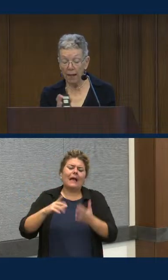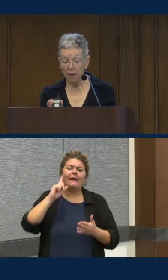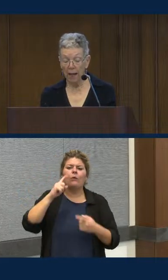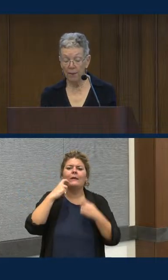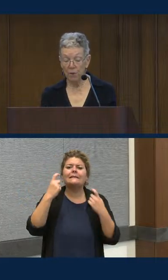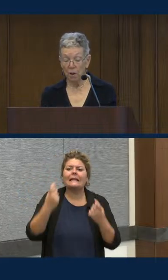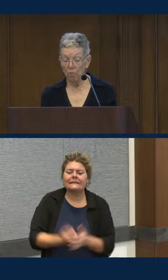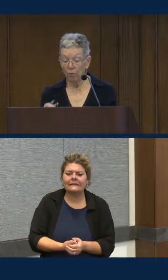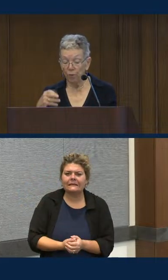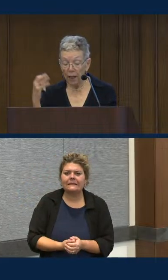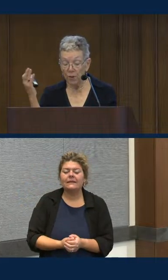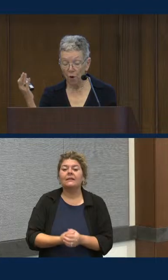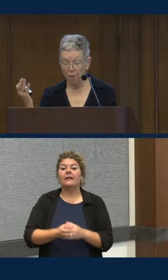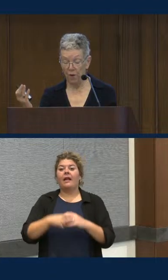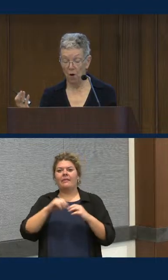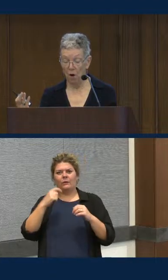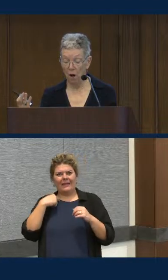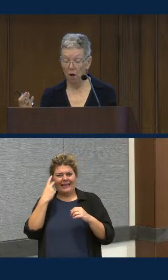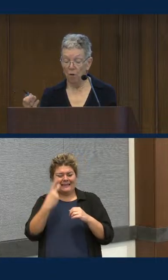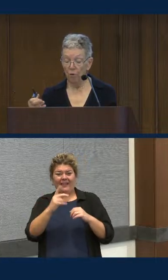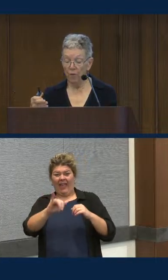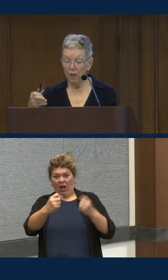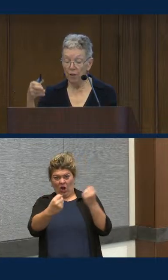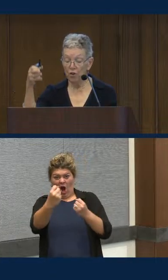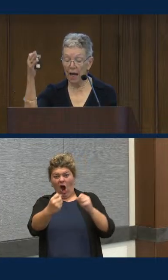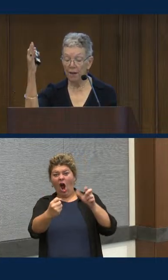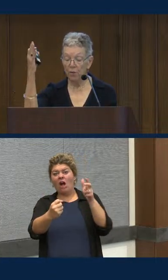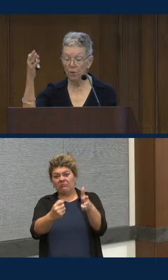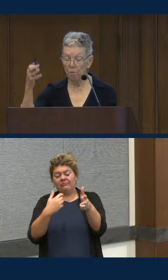reflects off the car revealing